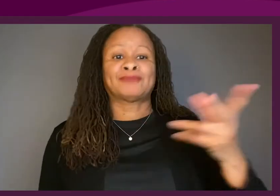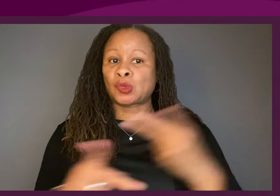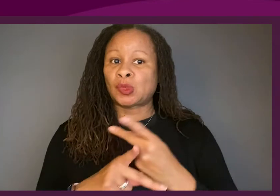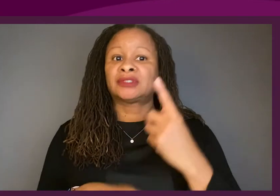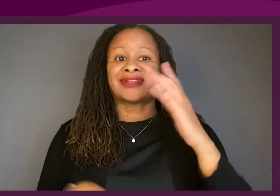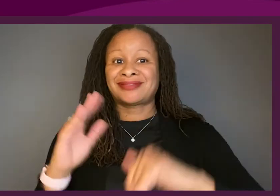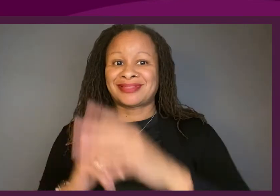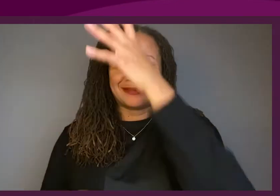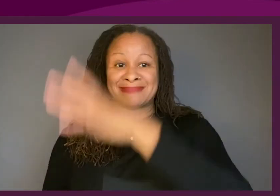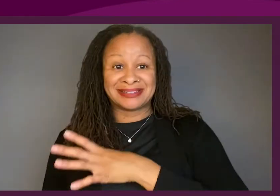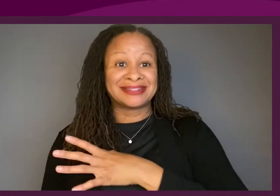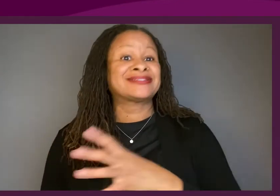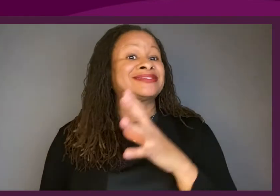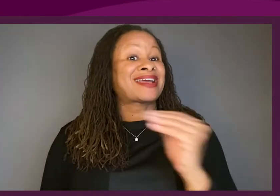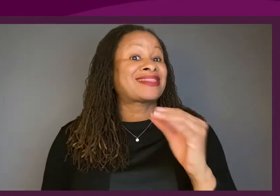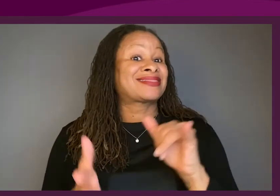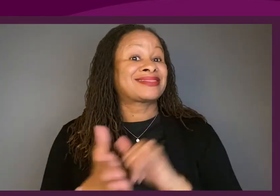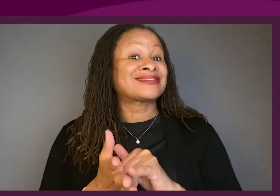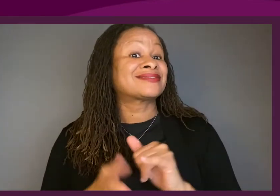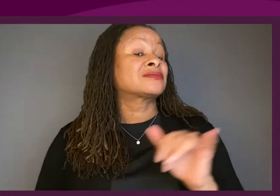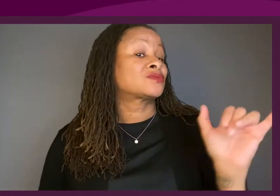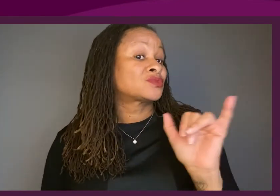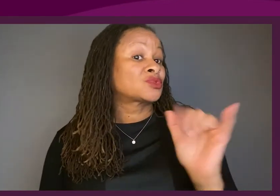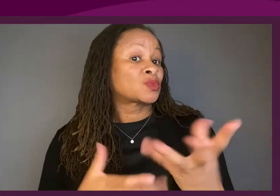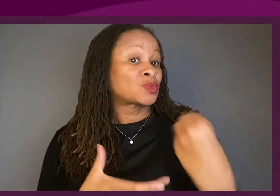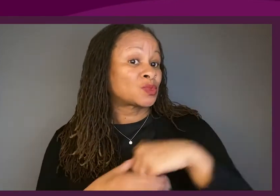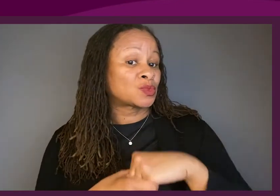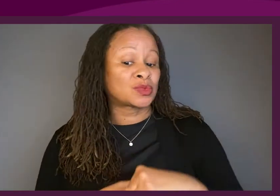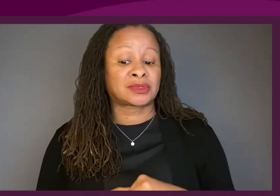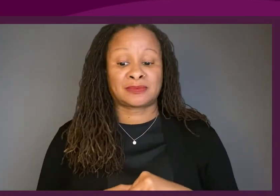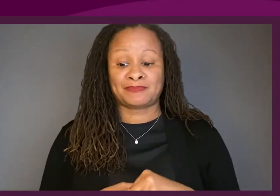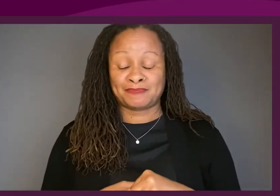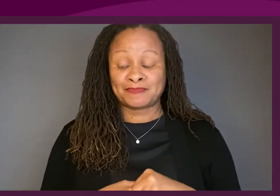much more so than men.